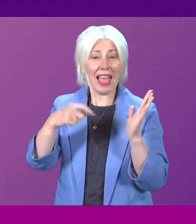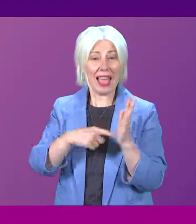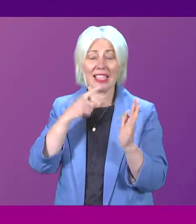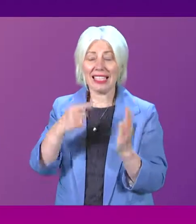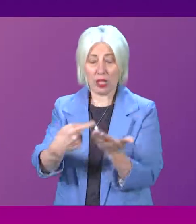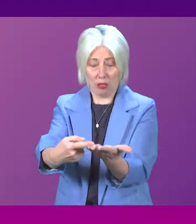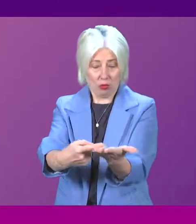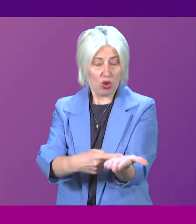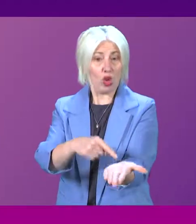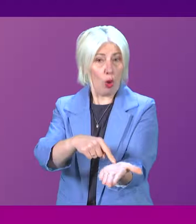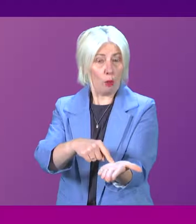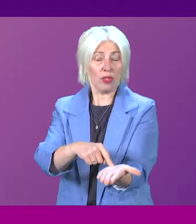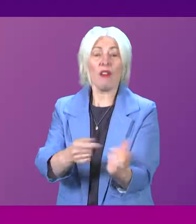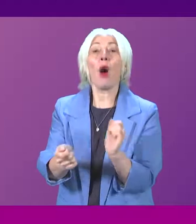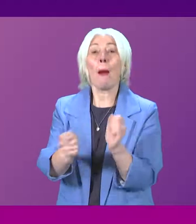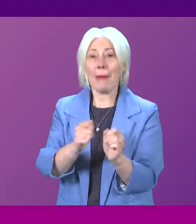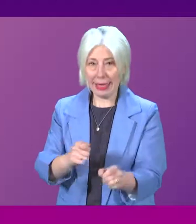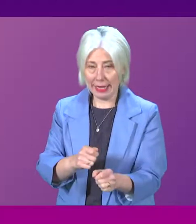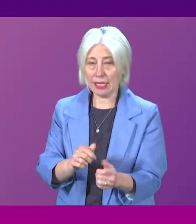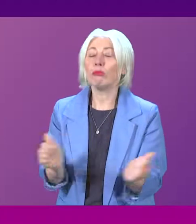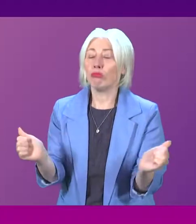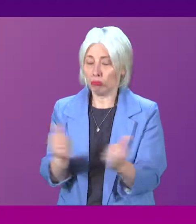as amended, and confirm that they have taken effect.